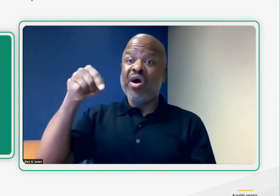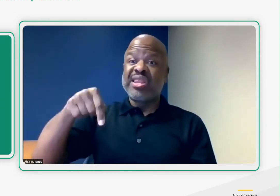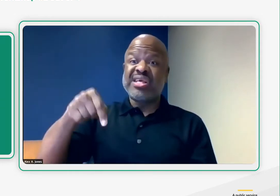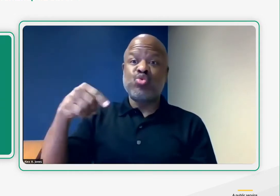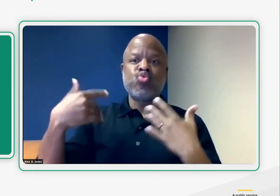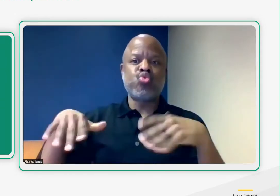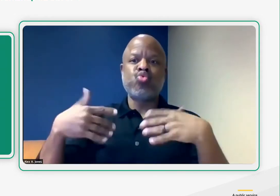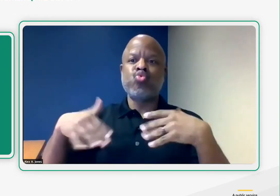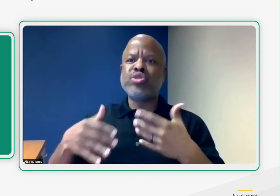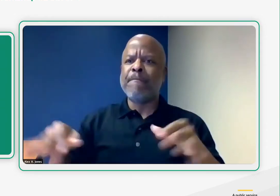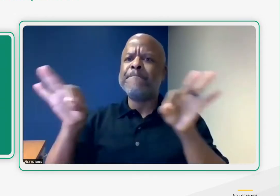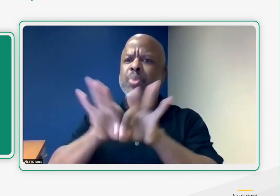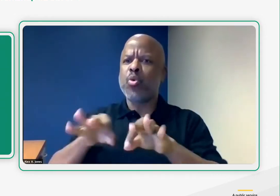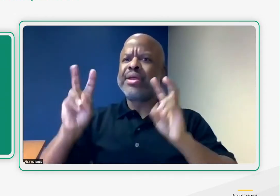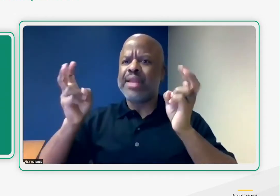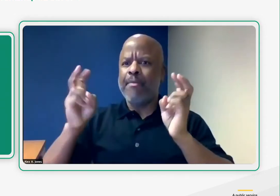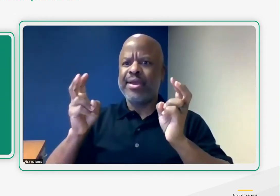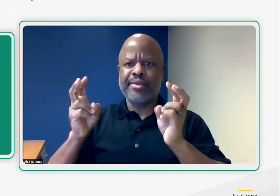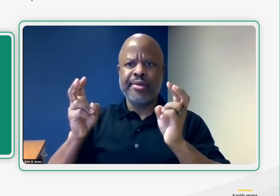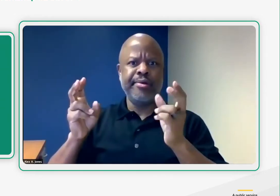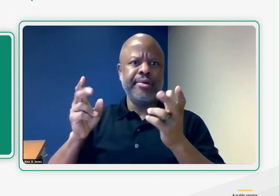Again, this topic is vital.